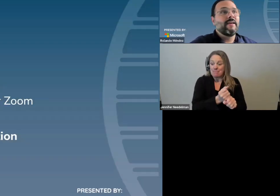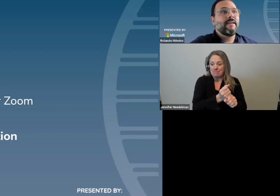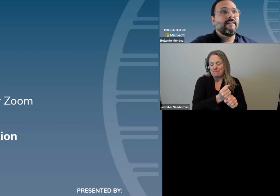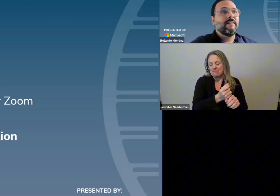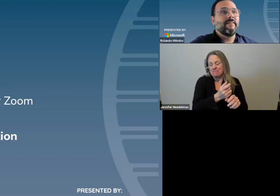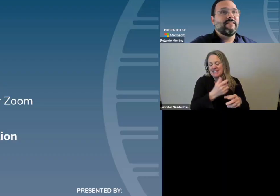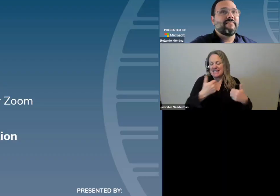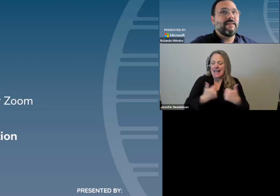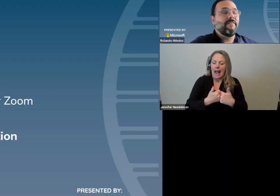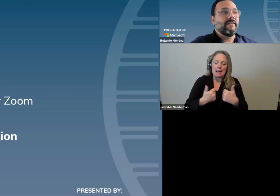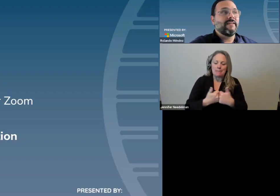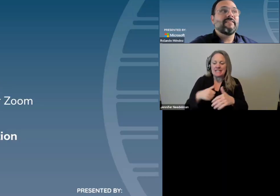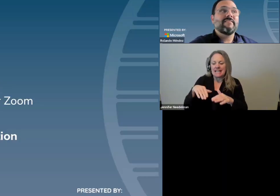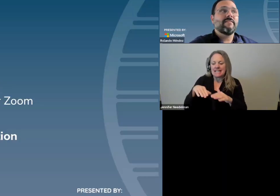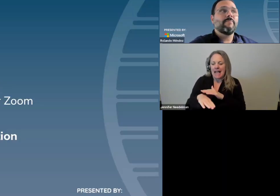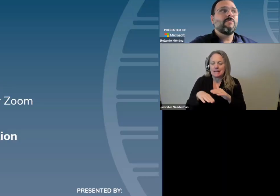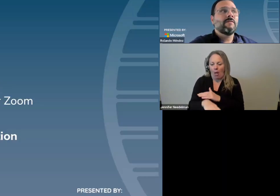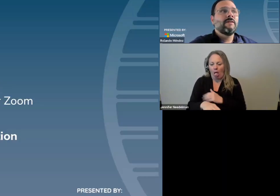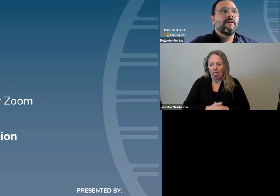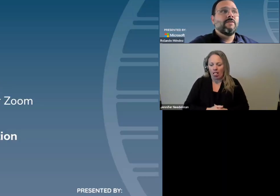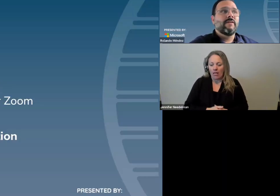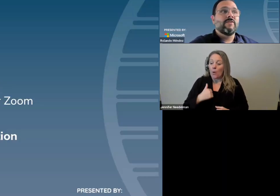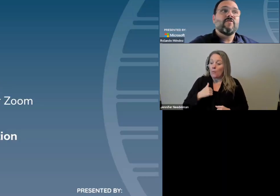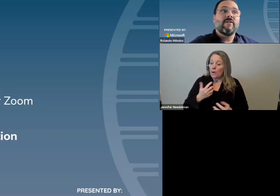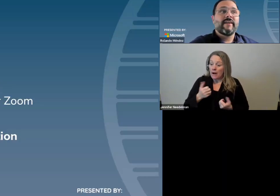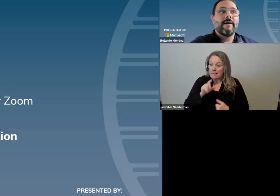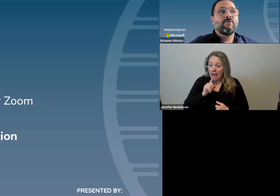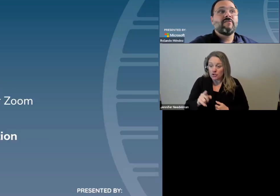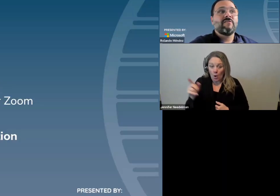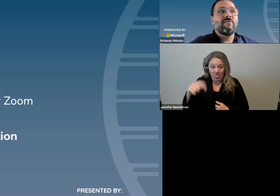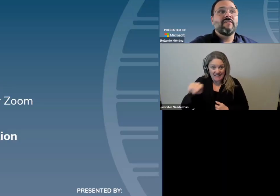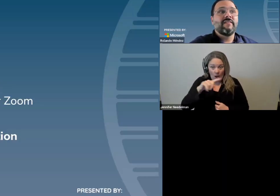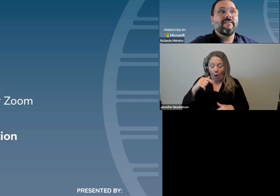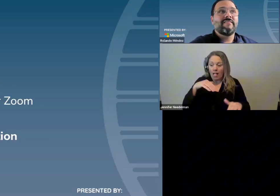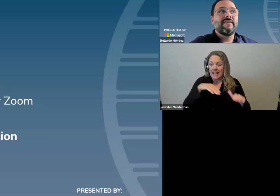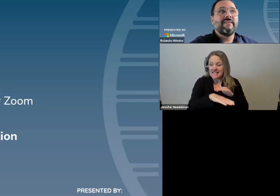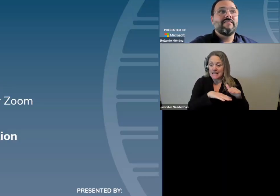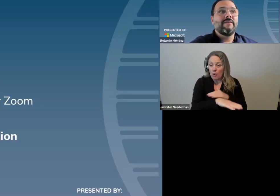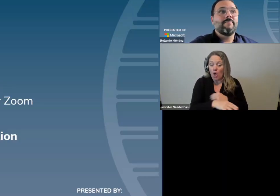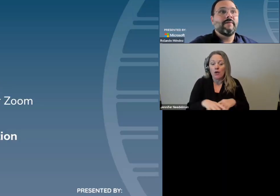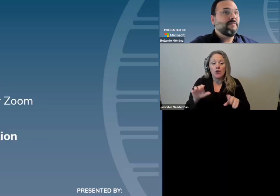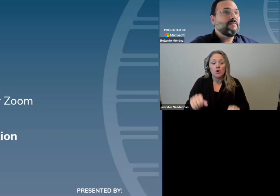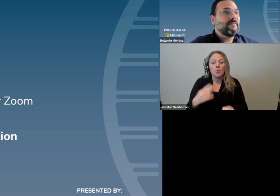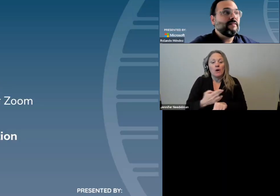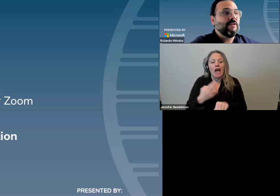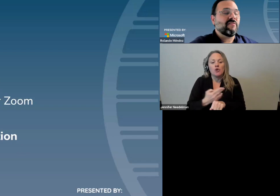to making this event accessible. You can turn on the captions using the CC button in